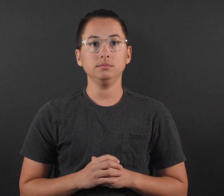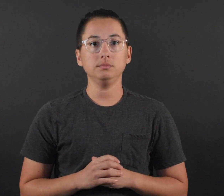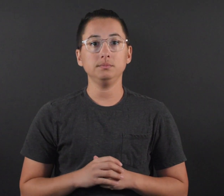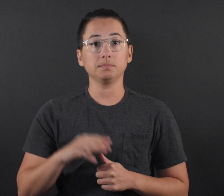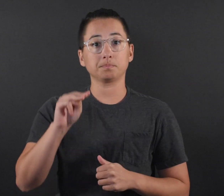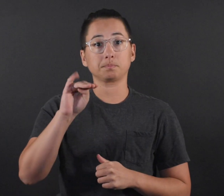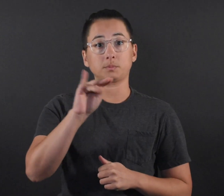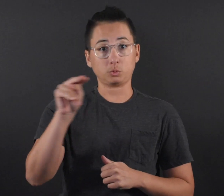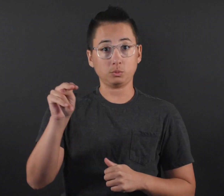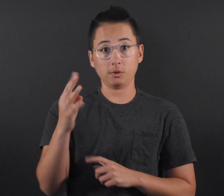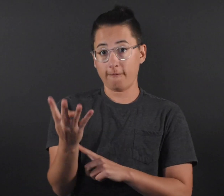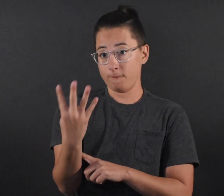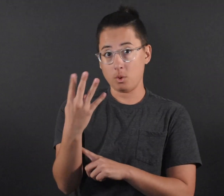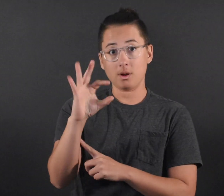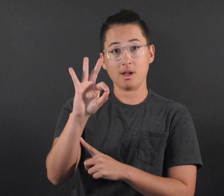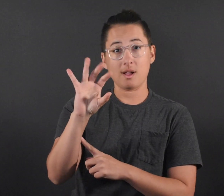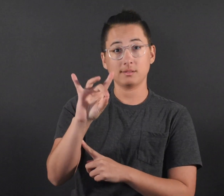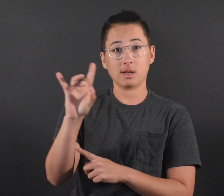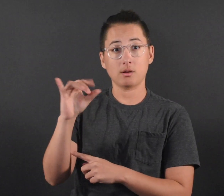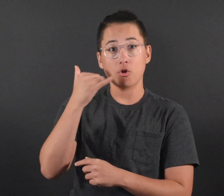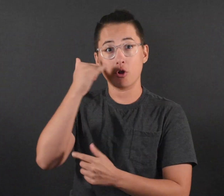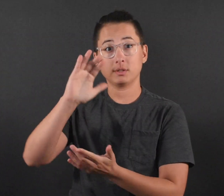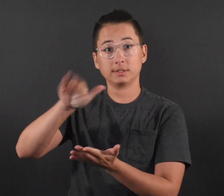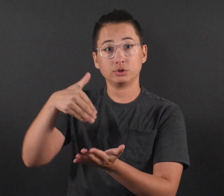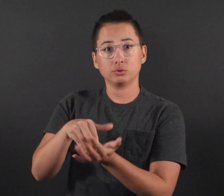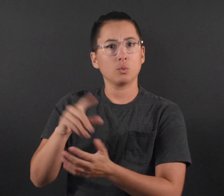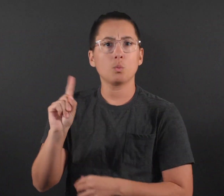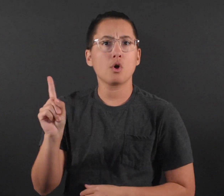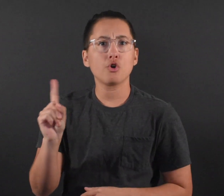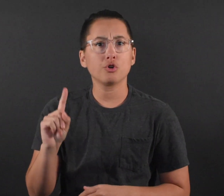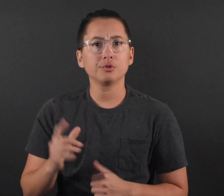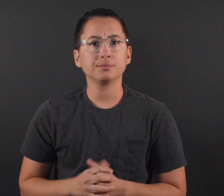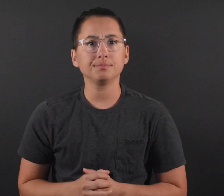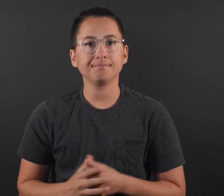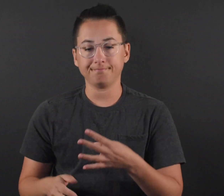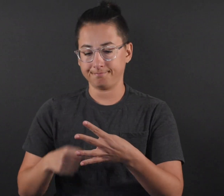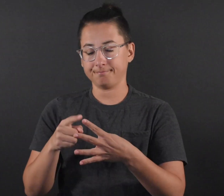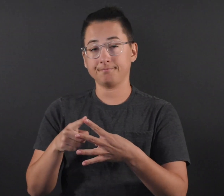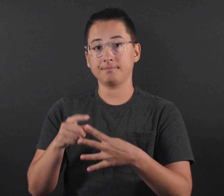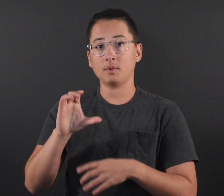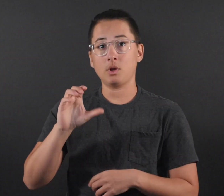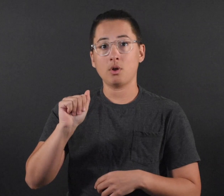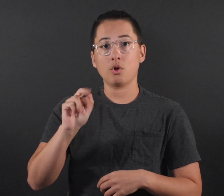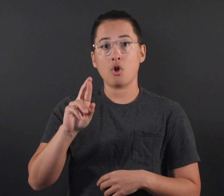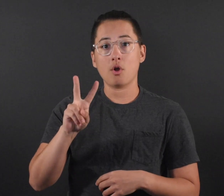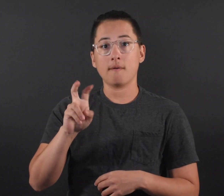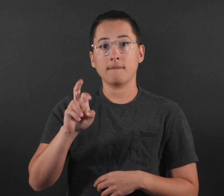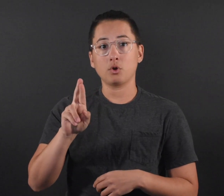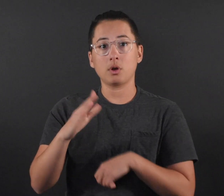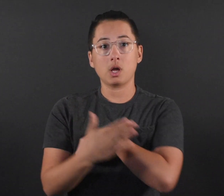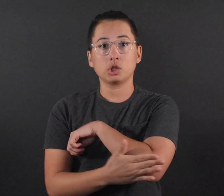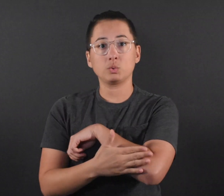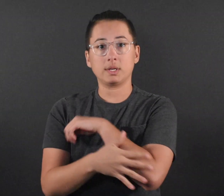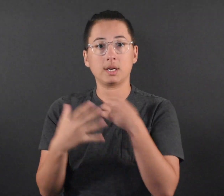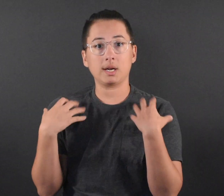Minnesota’s four 988 call centers are Carver County Health and Human Services,